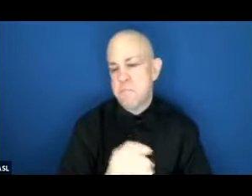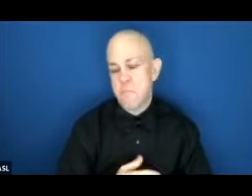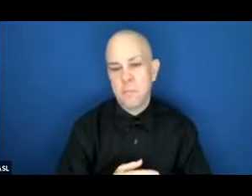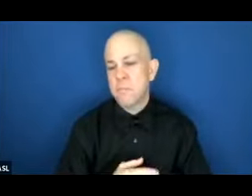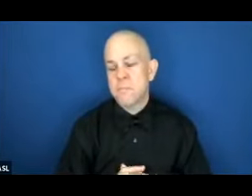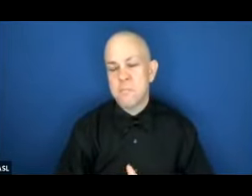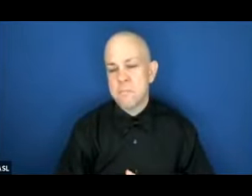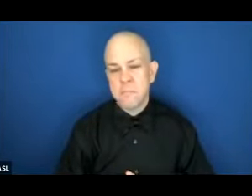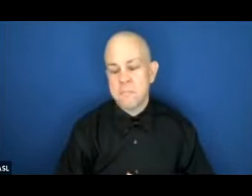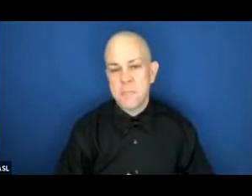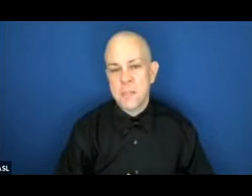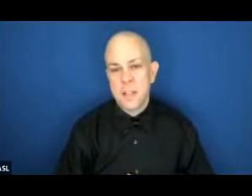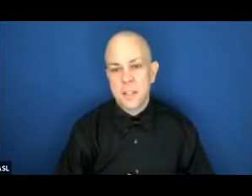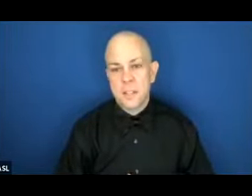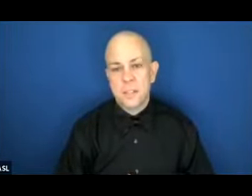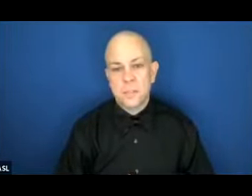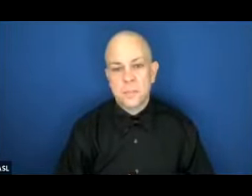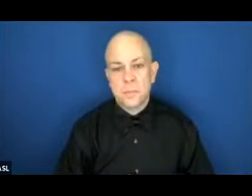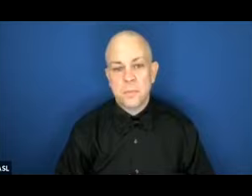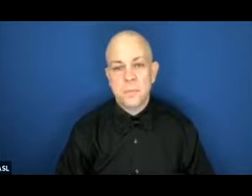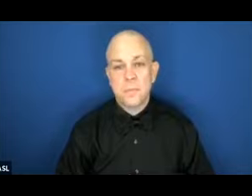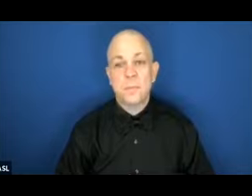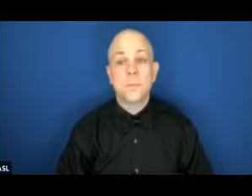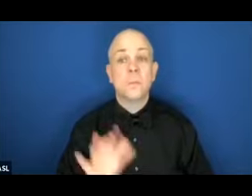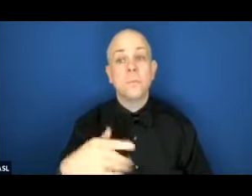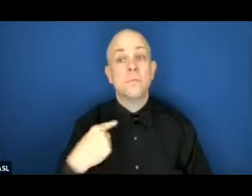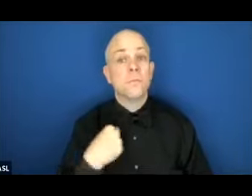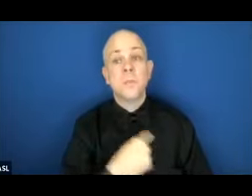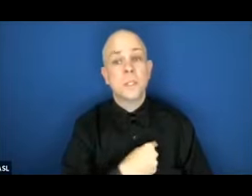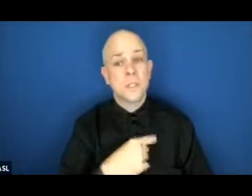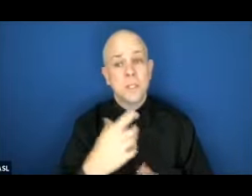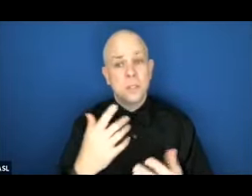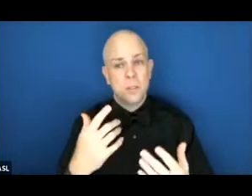fire weakened trees to be pushed over and fall over